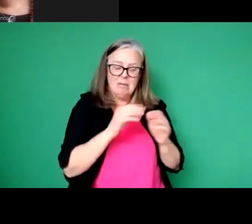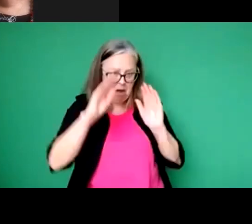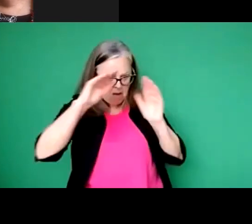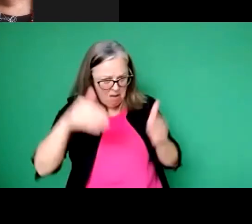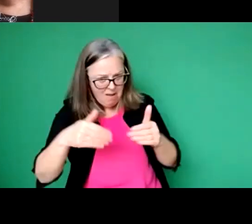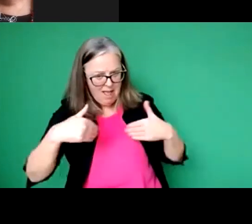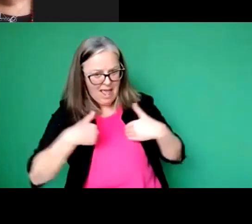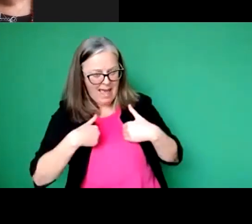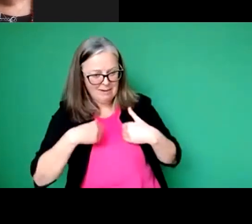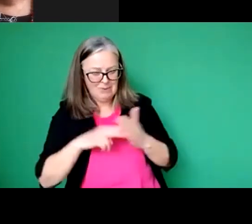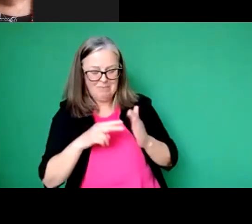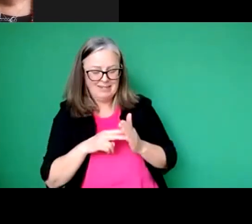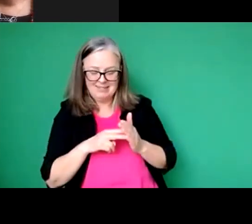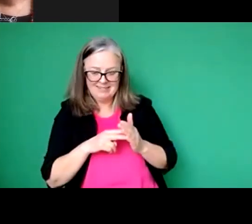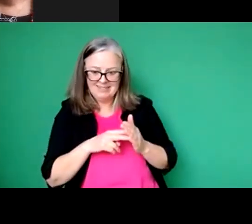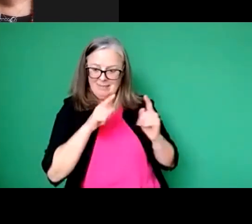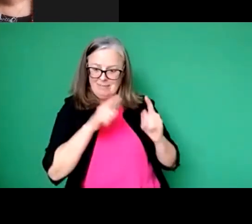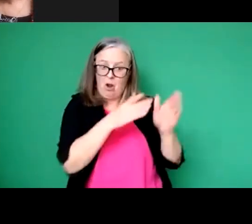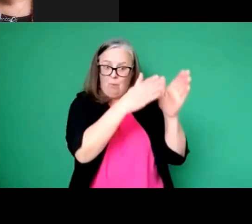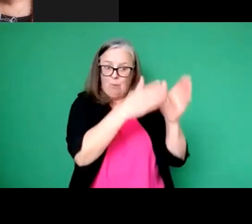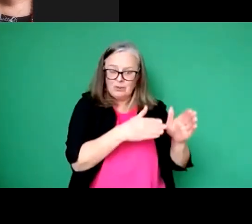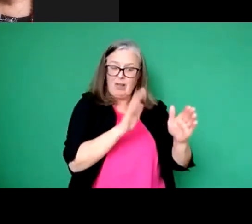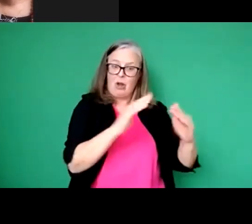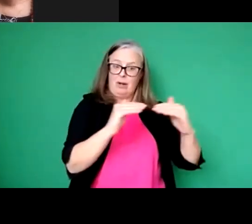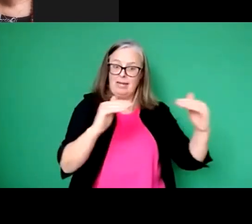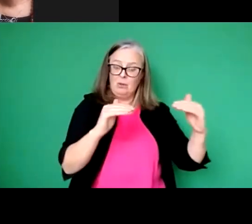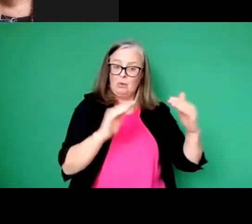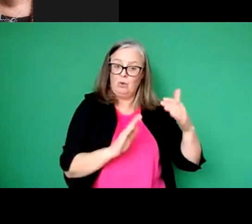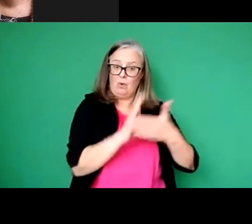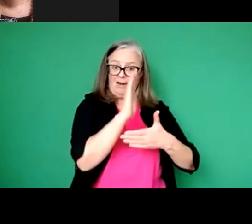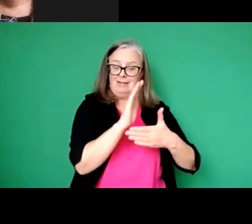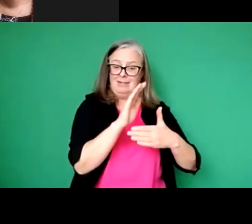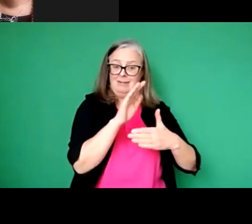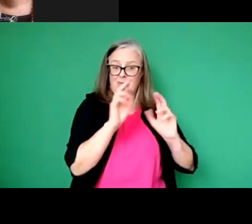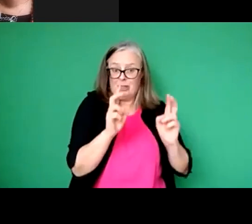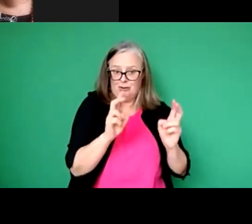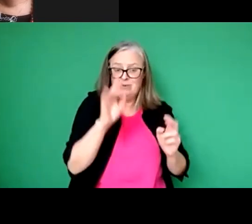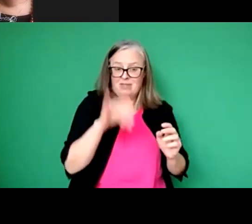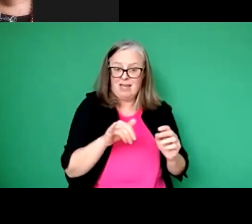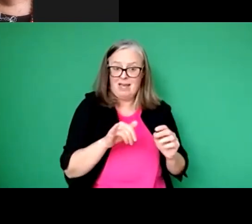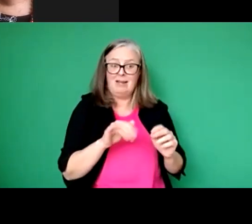we're talking about an equality issue and the right of of persons with disabilities to access